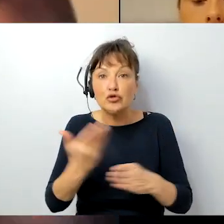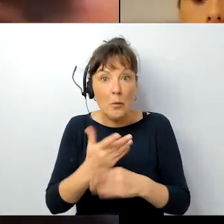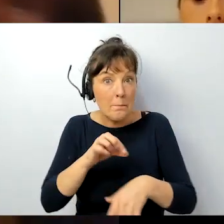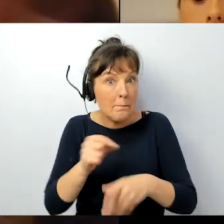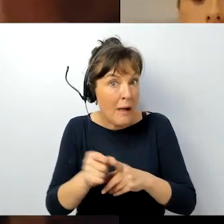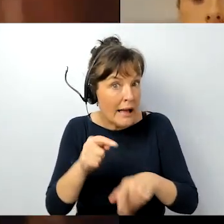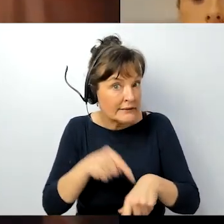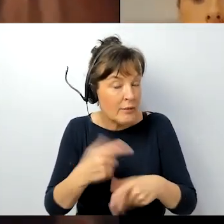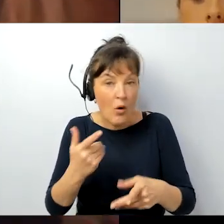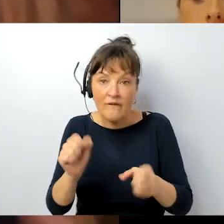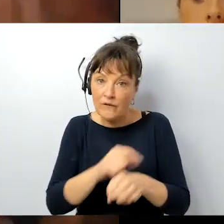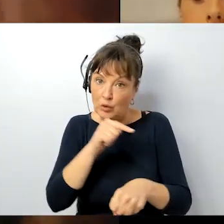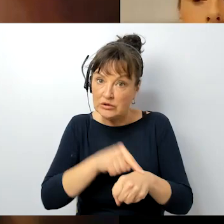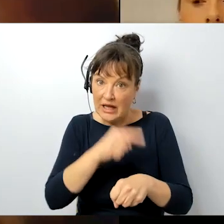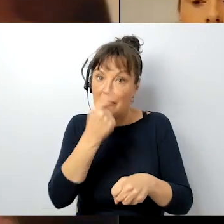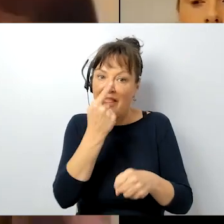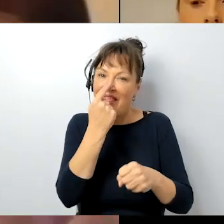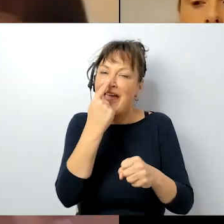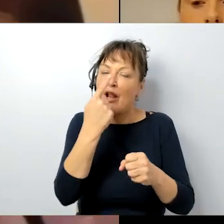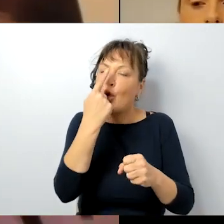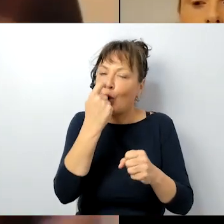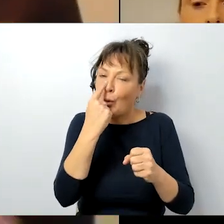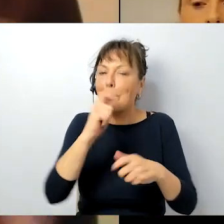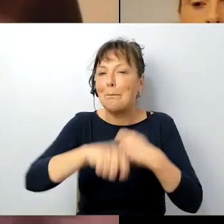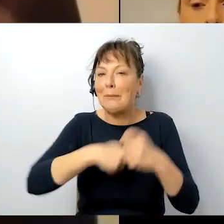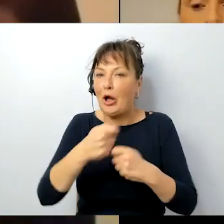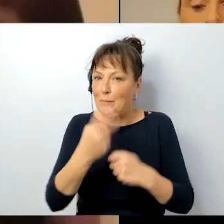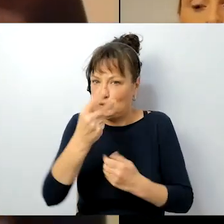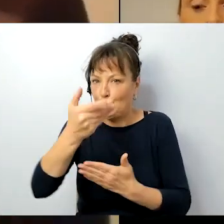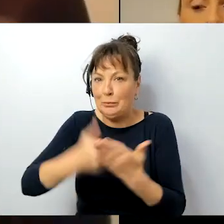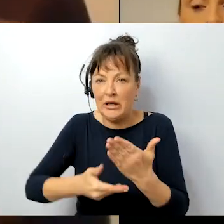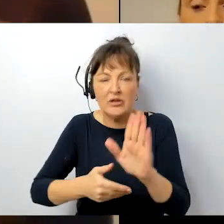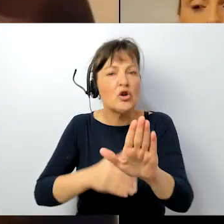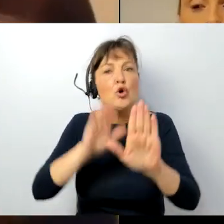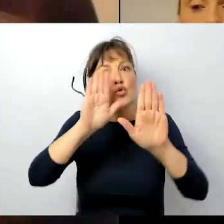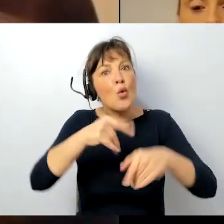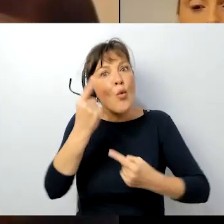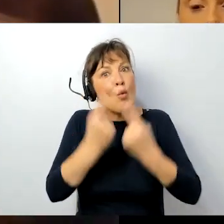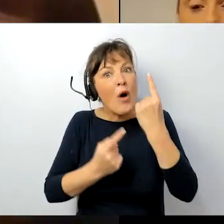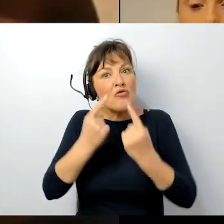if you've done another apprenticeship, if you've got jobs, a part-time or full-time whatever and it